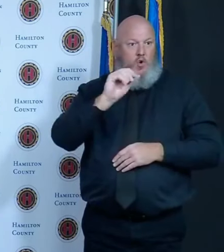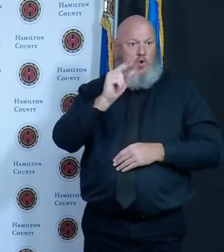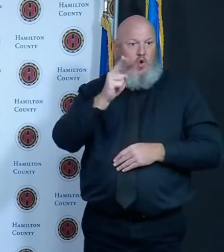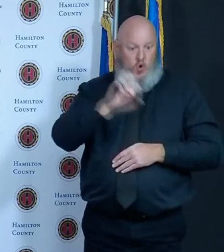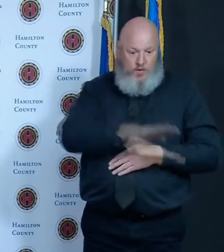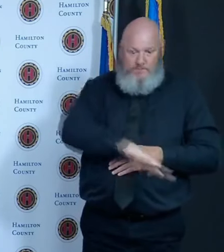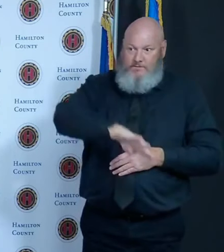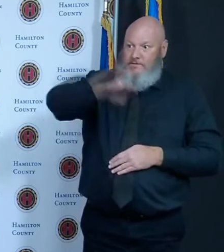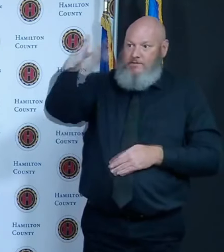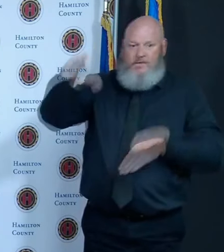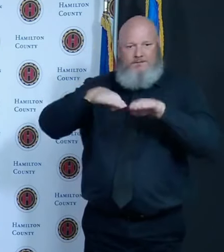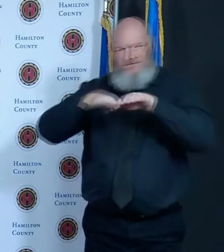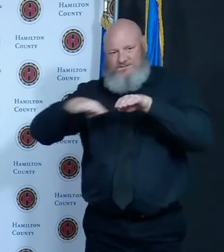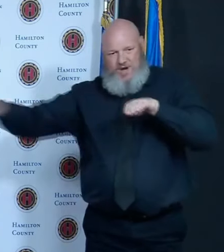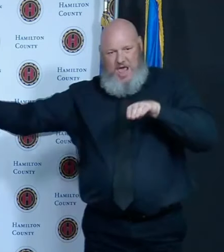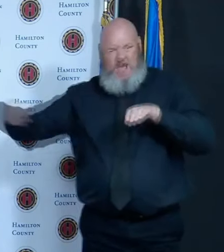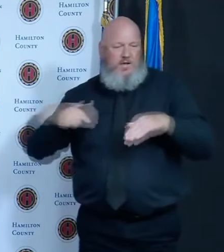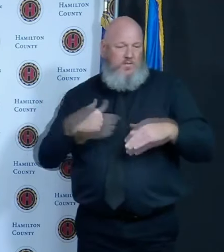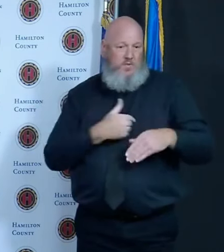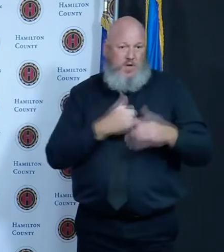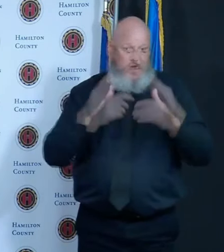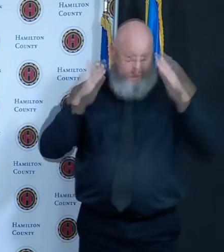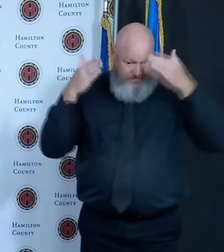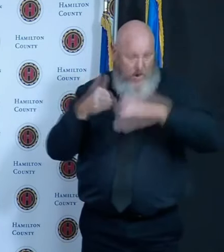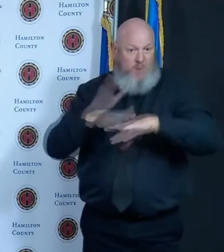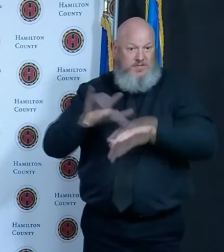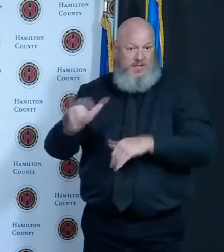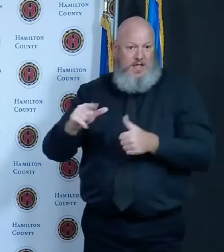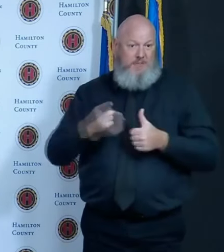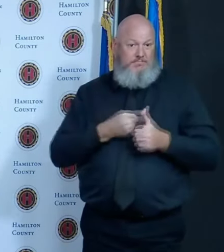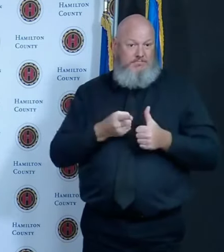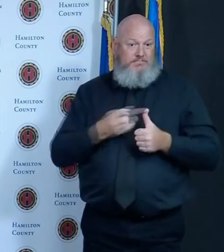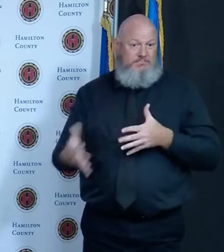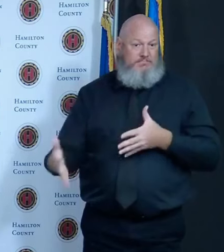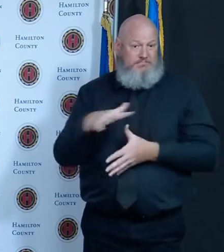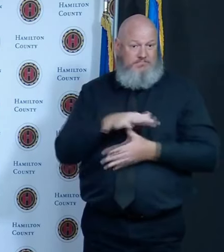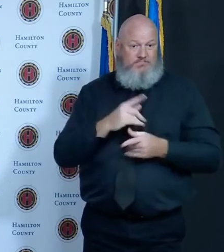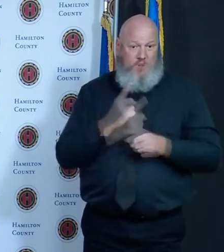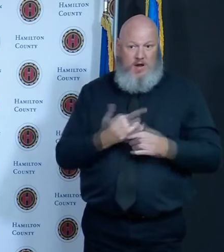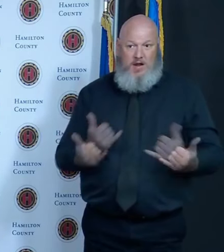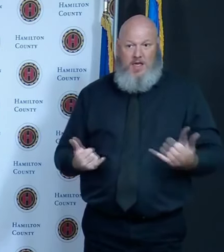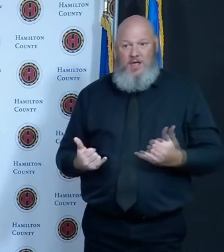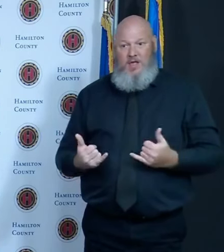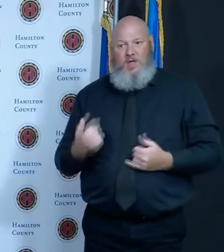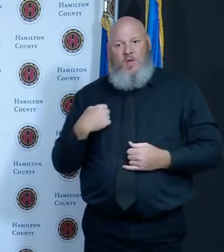how would we know we cannot prove a negative you can't prove a negative and